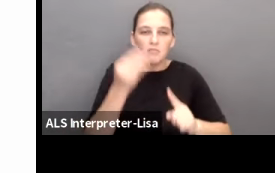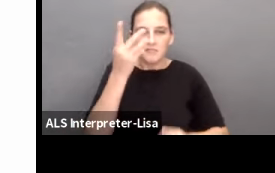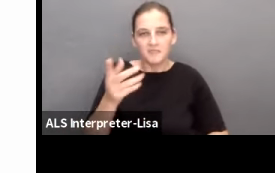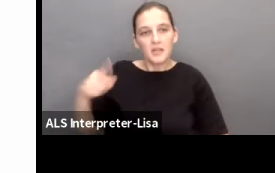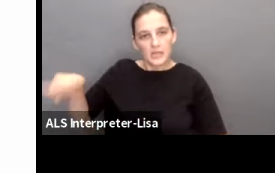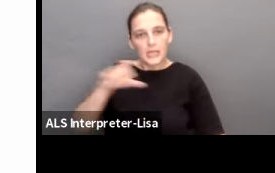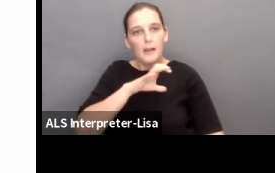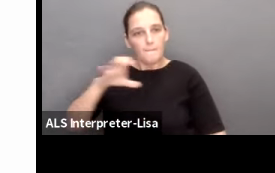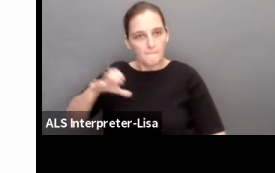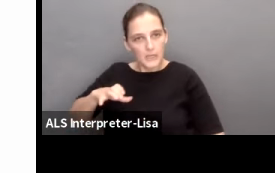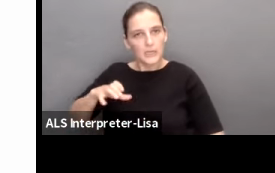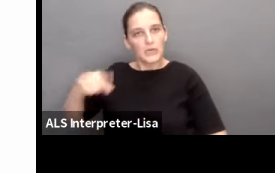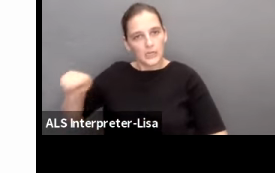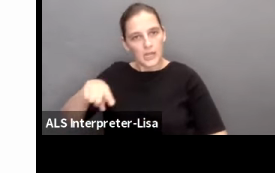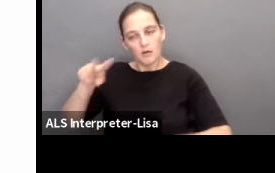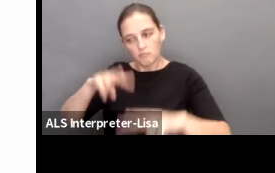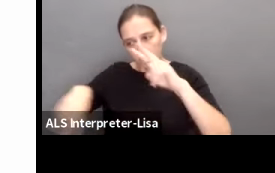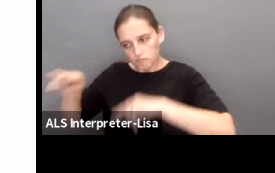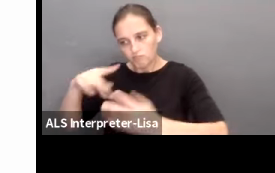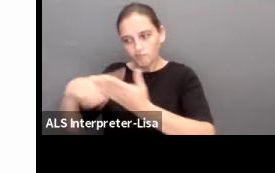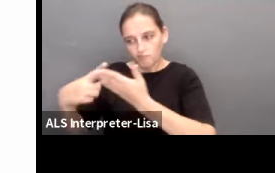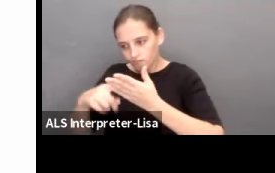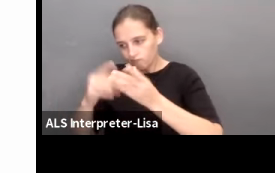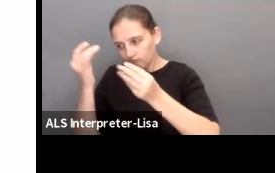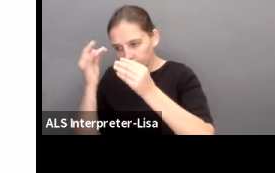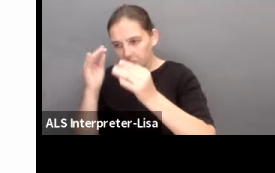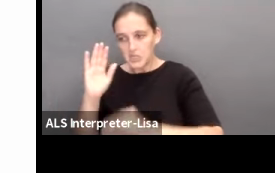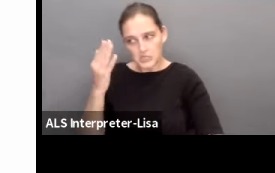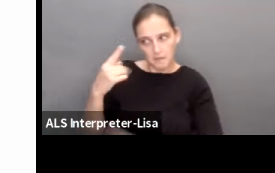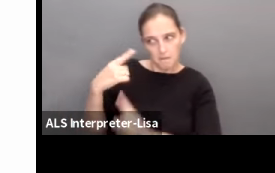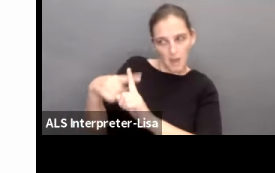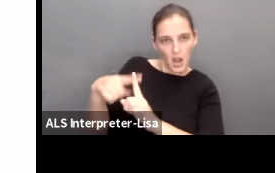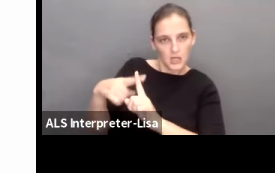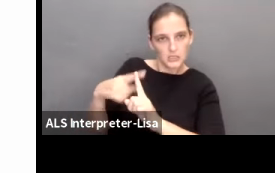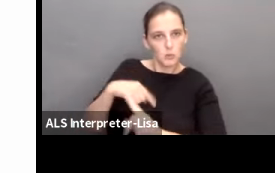data everything looks very promising so far, we just have to make sure that it goes through